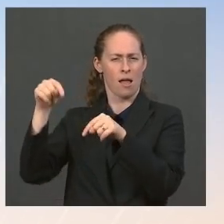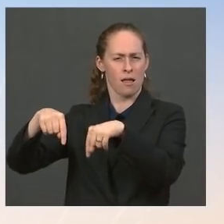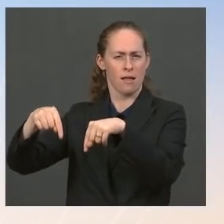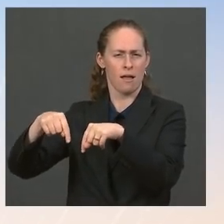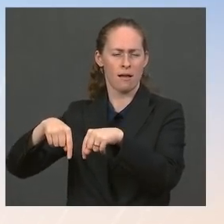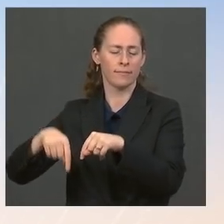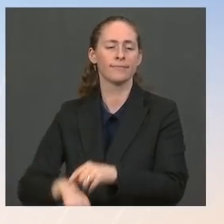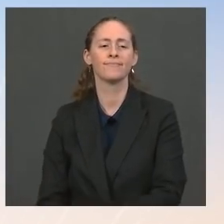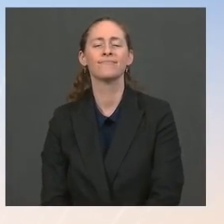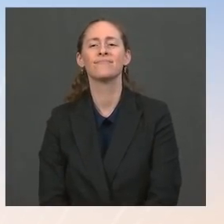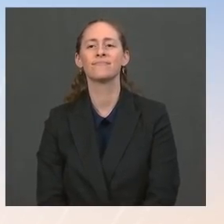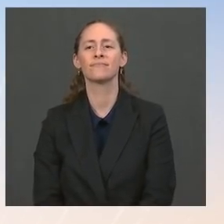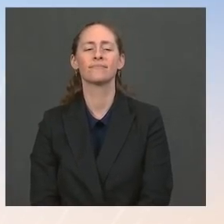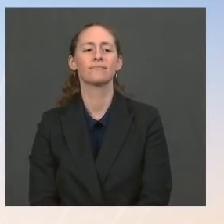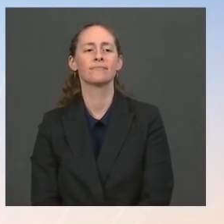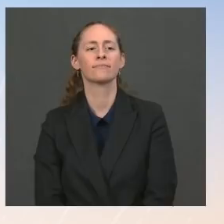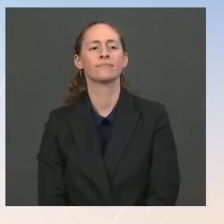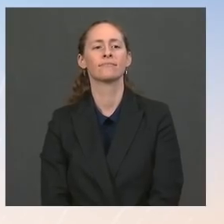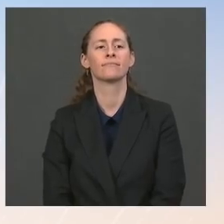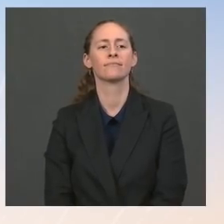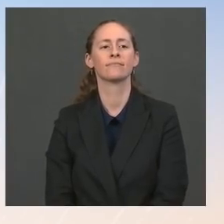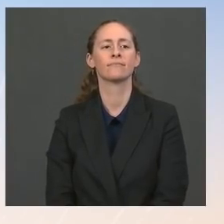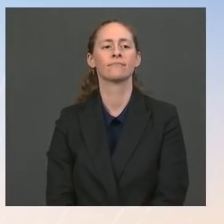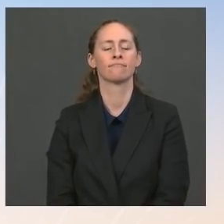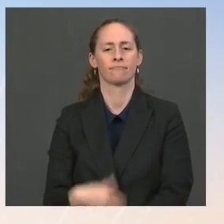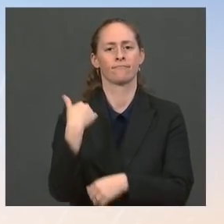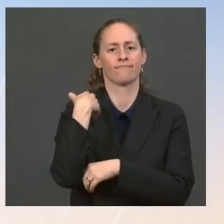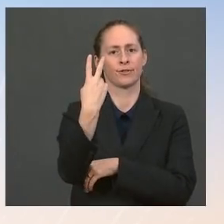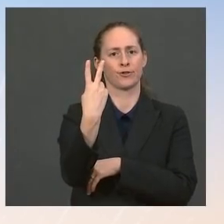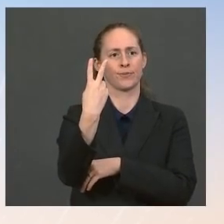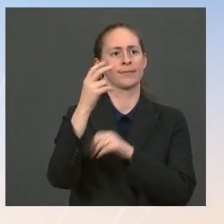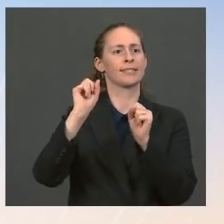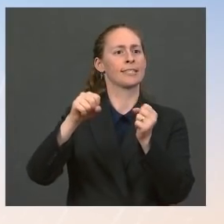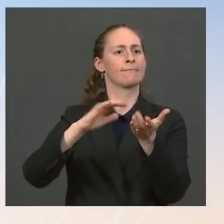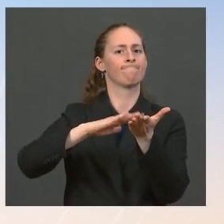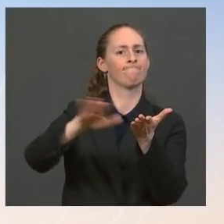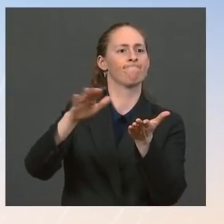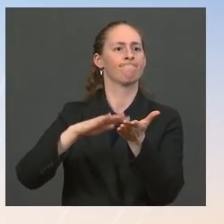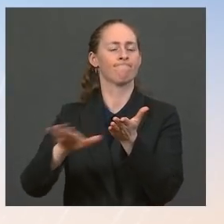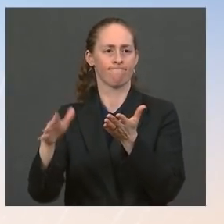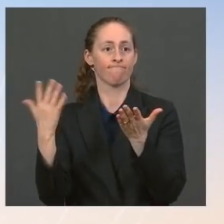There are two exceptions to the applicability of Title 42, the public health authority.